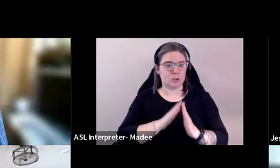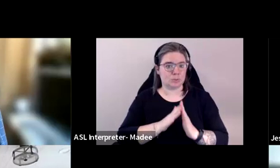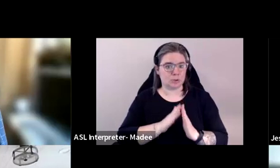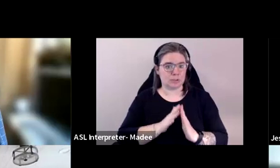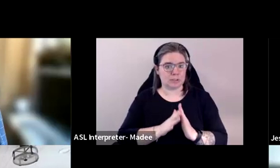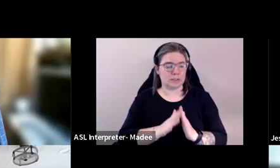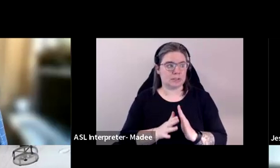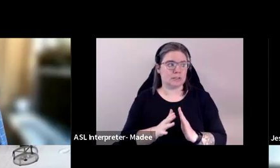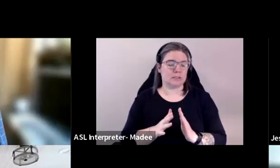affordable housing.